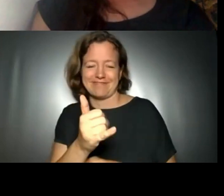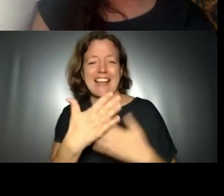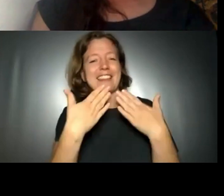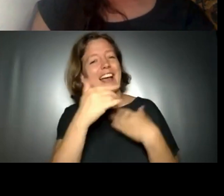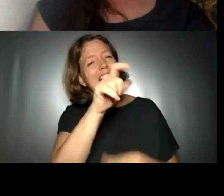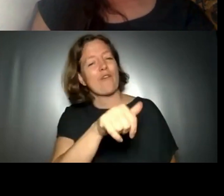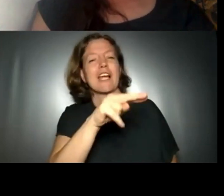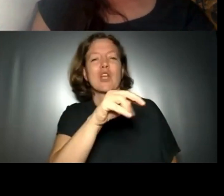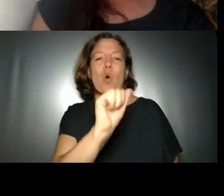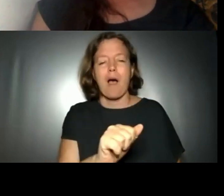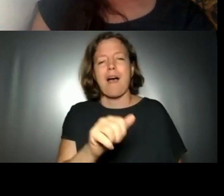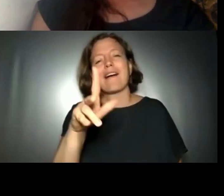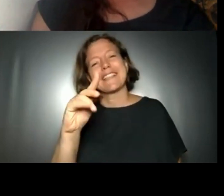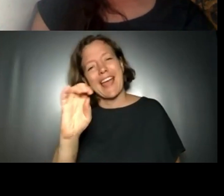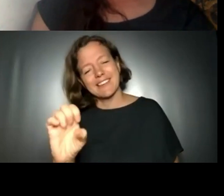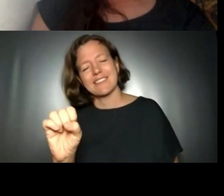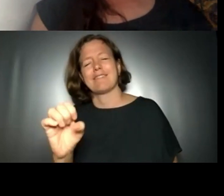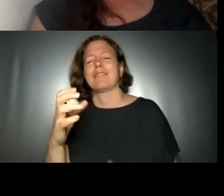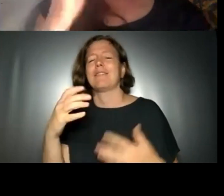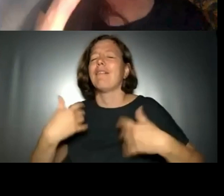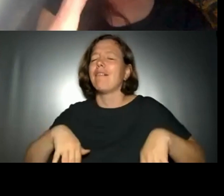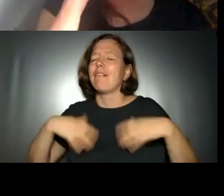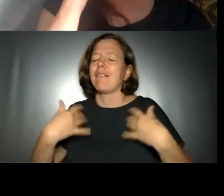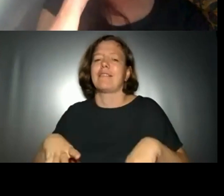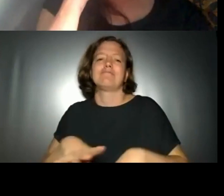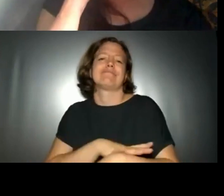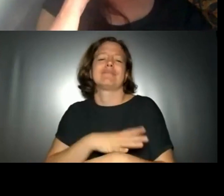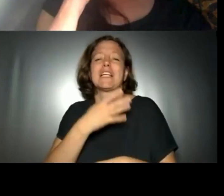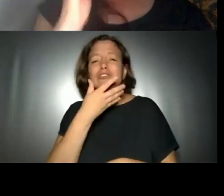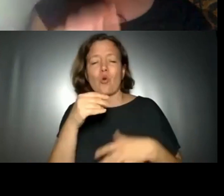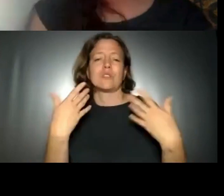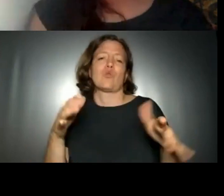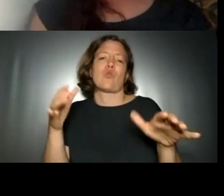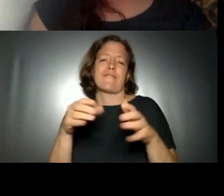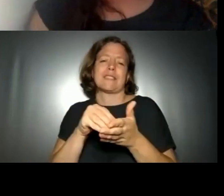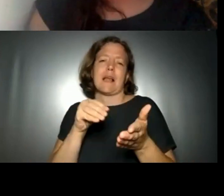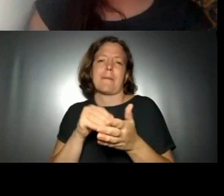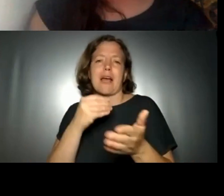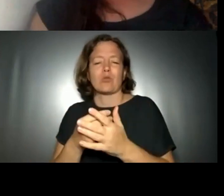für diese Konferenz. Es ist unglaublich schön und empowernd an diesem Gespräch teilgenommen zu haben.“